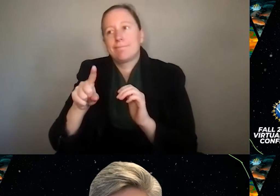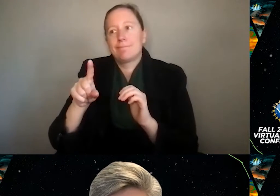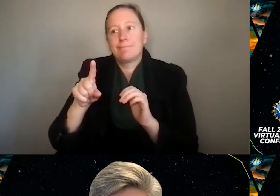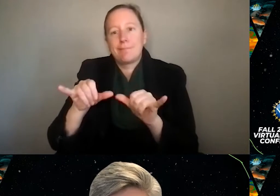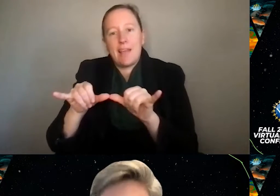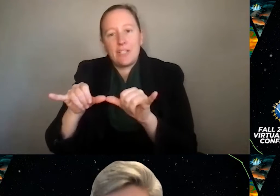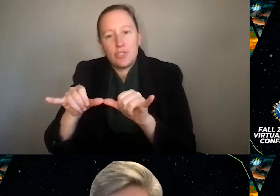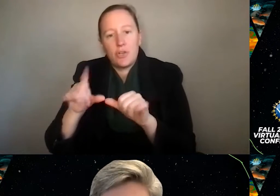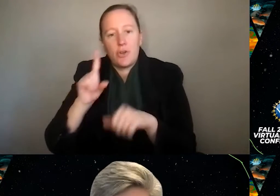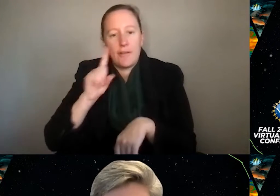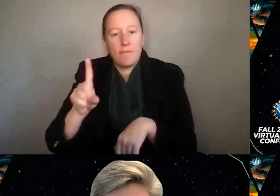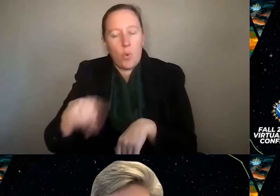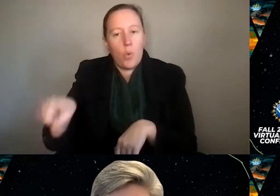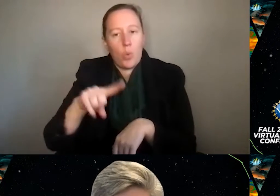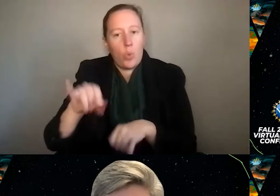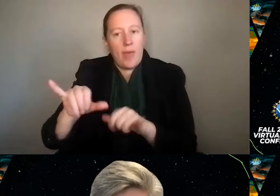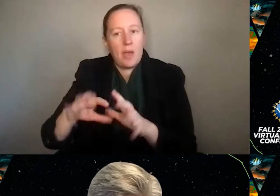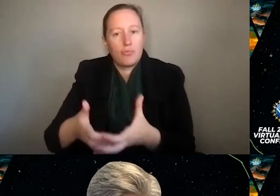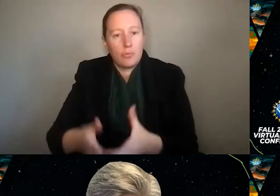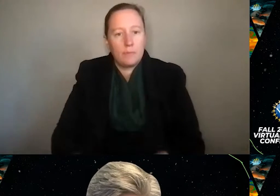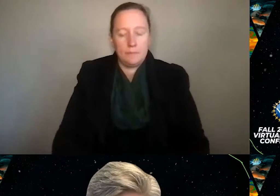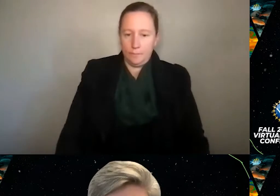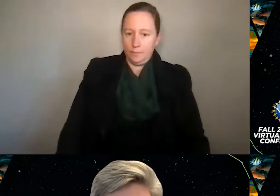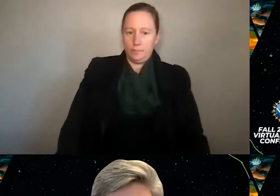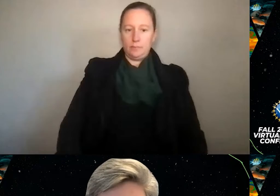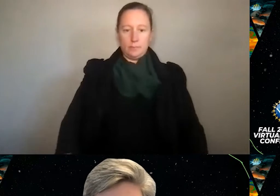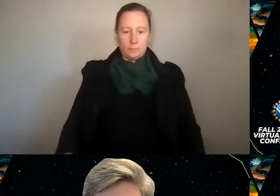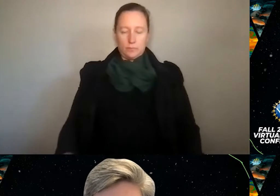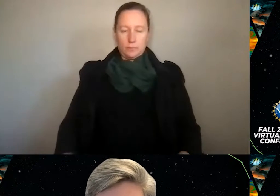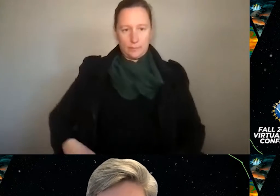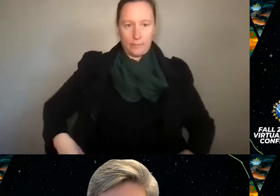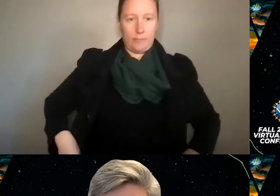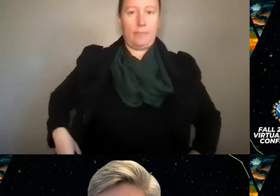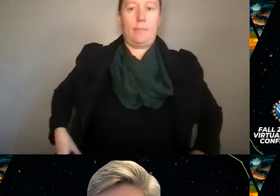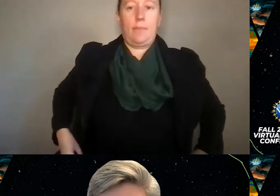for those individuals there. Beth Strausser: Actually, I'll put